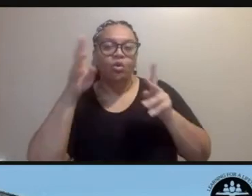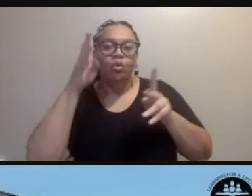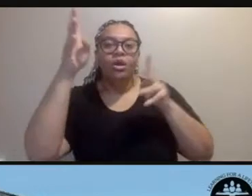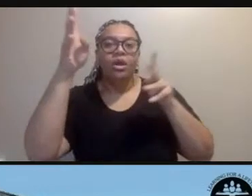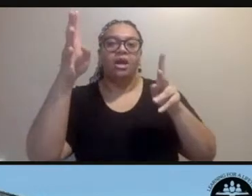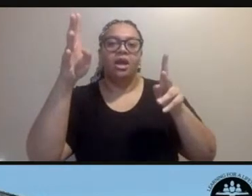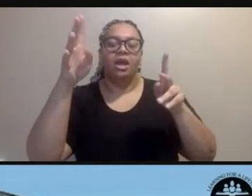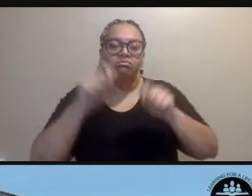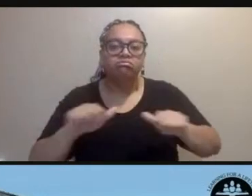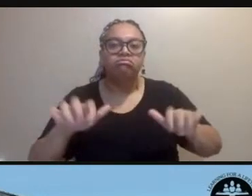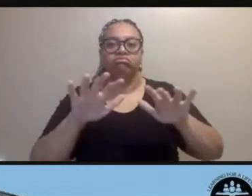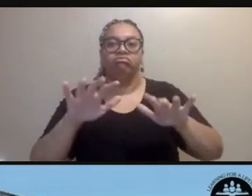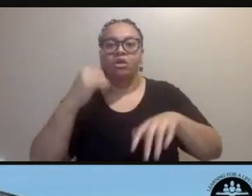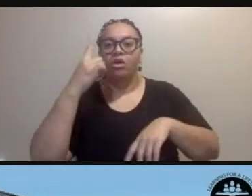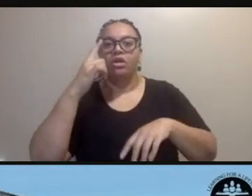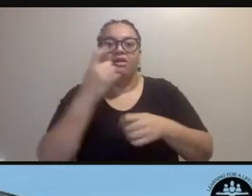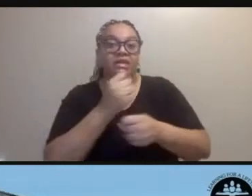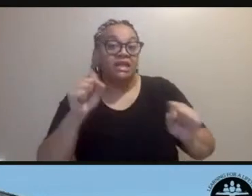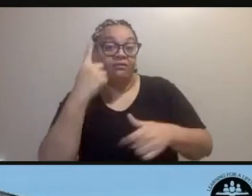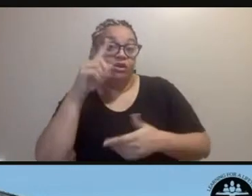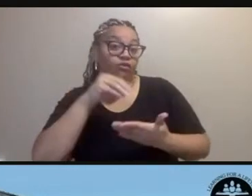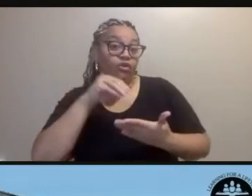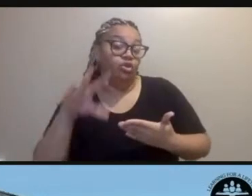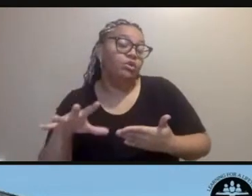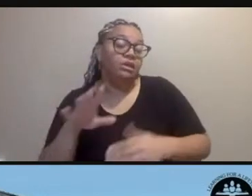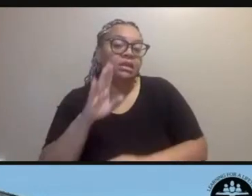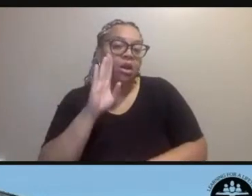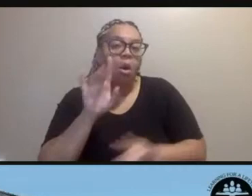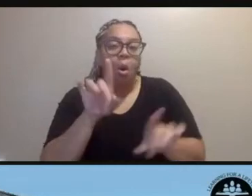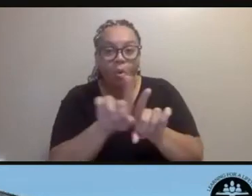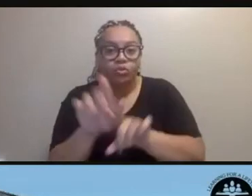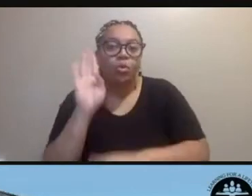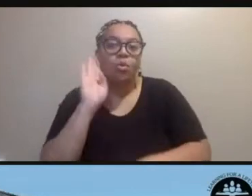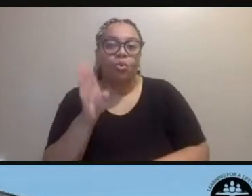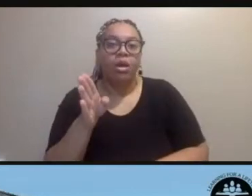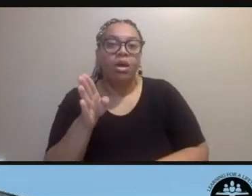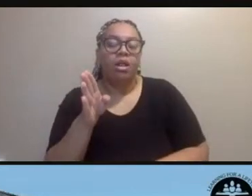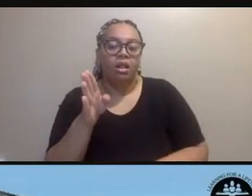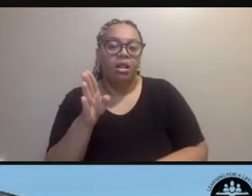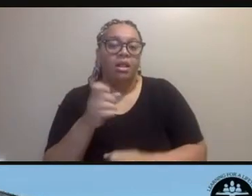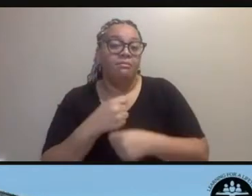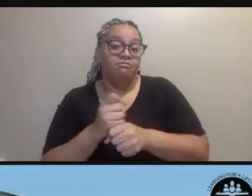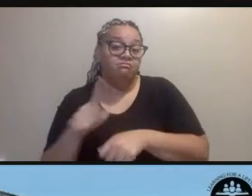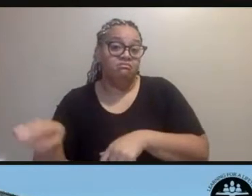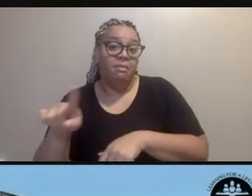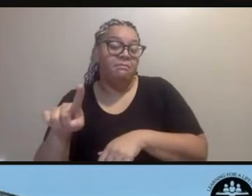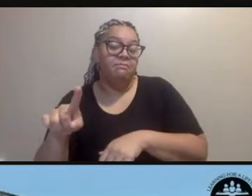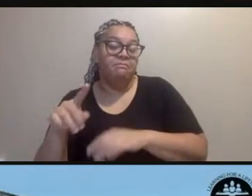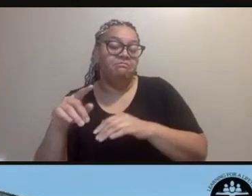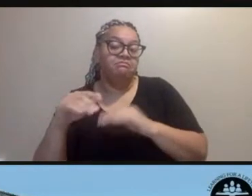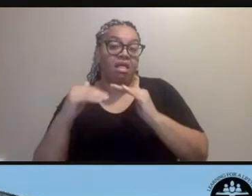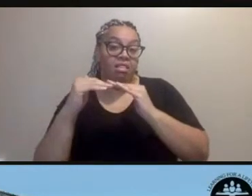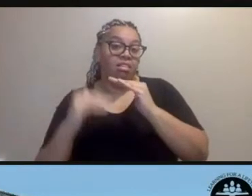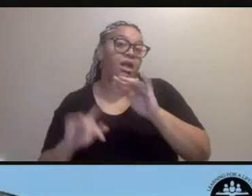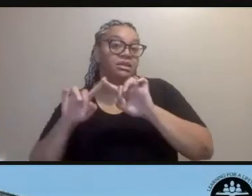HELP THE TEACHERS?